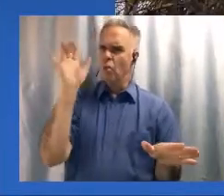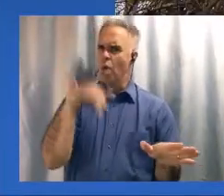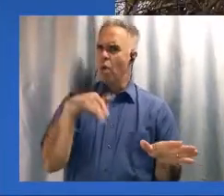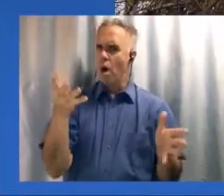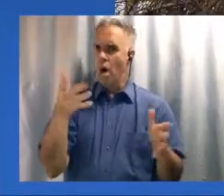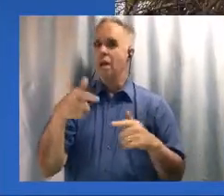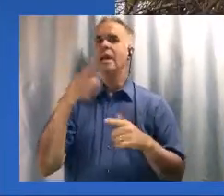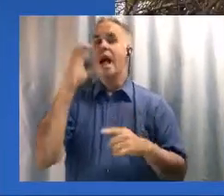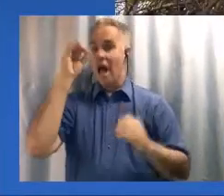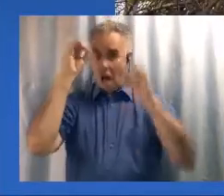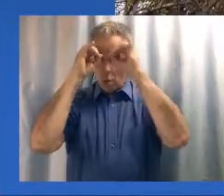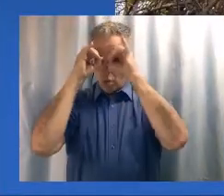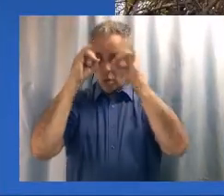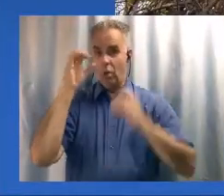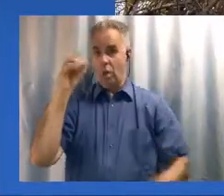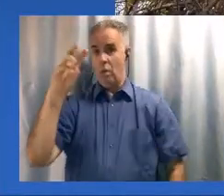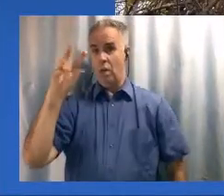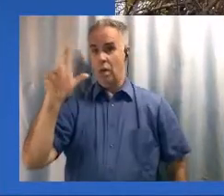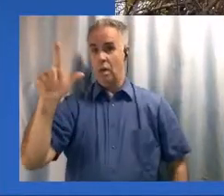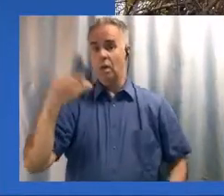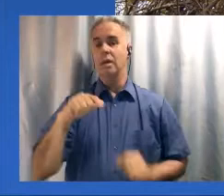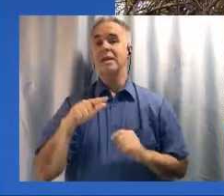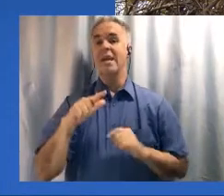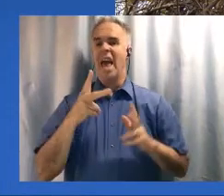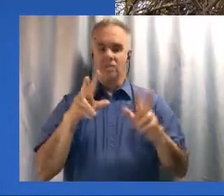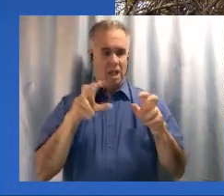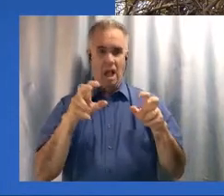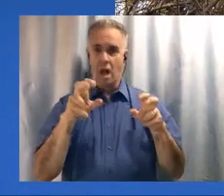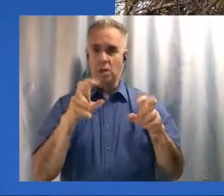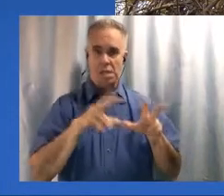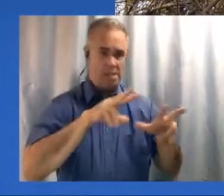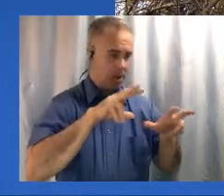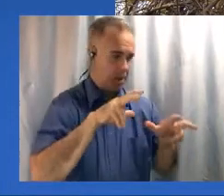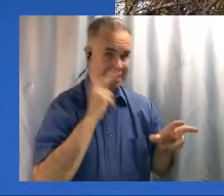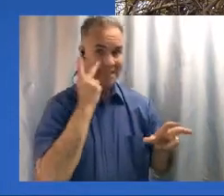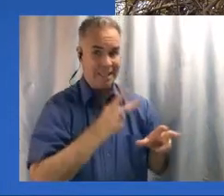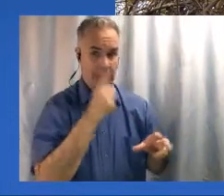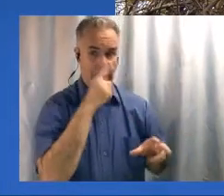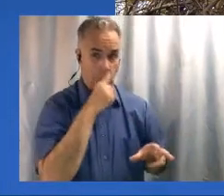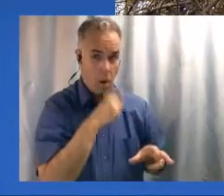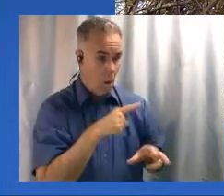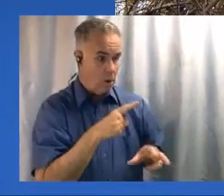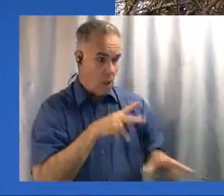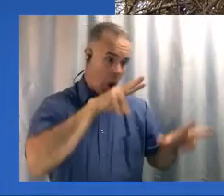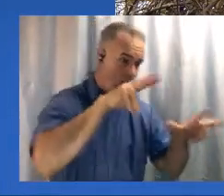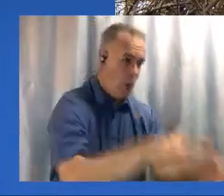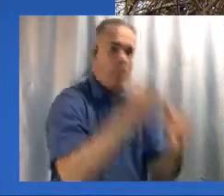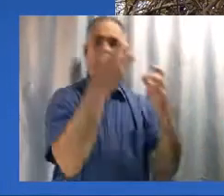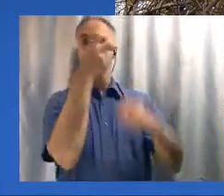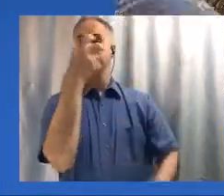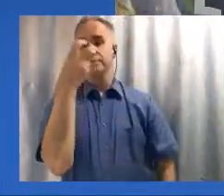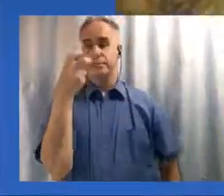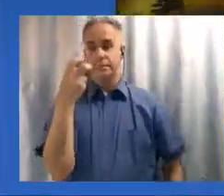The bird is an owl. Using its powerful claws, it grabs a field mouse.